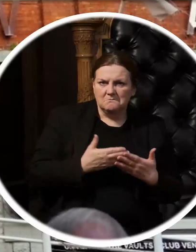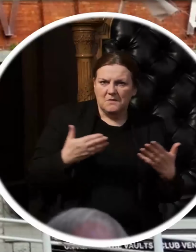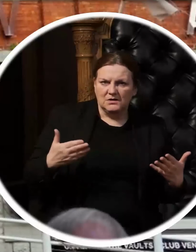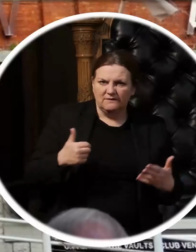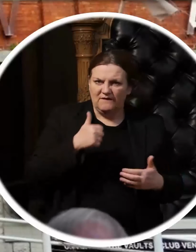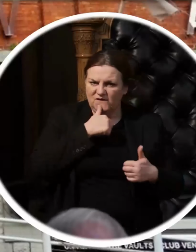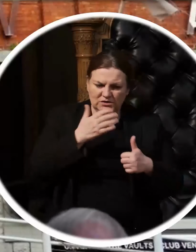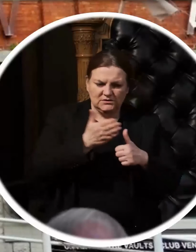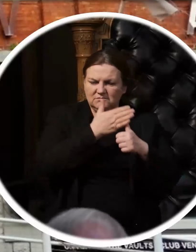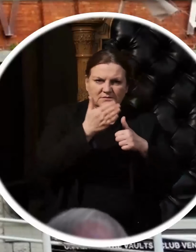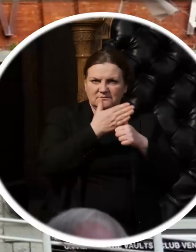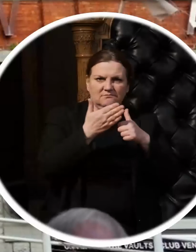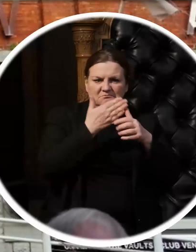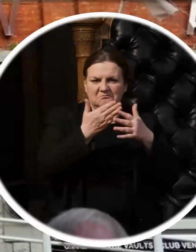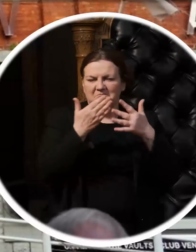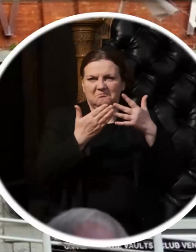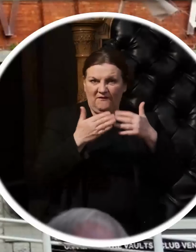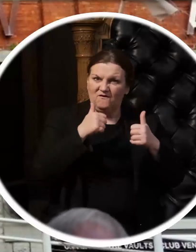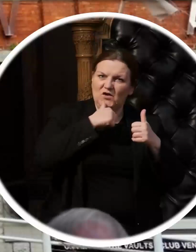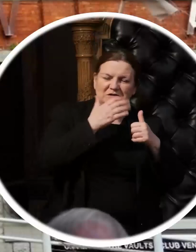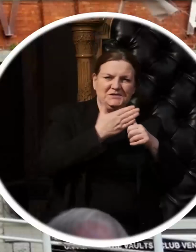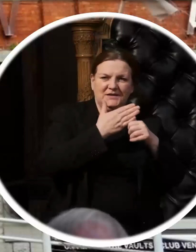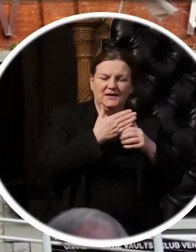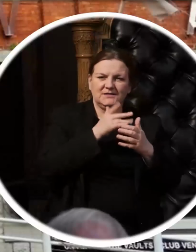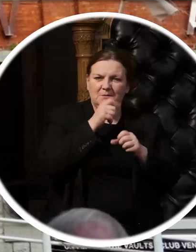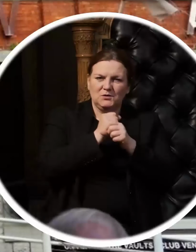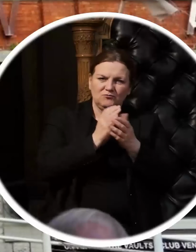first firsts when it came to railway construction and railway engineering.